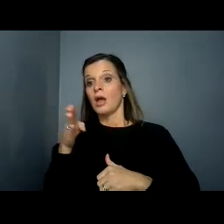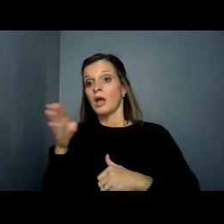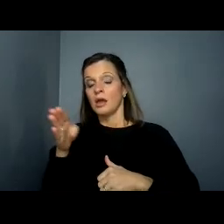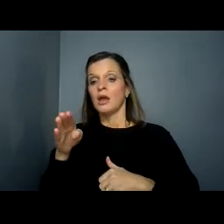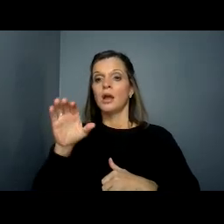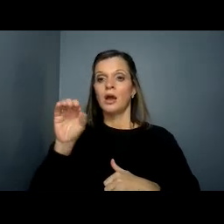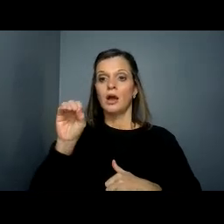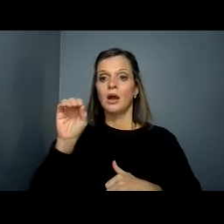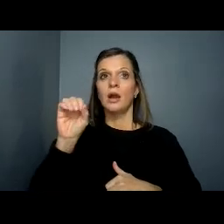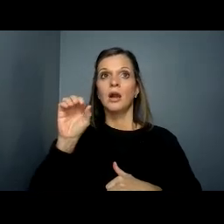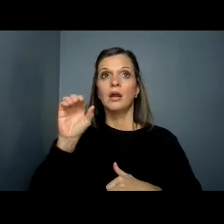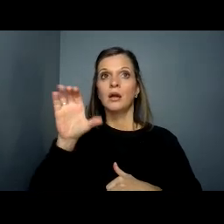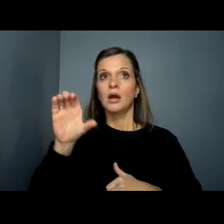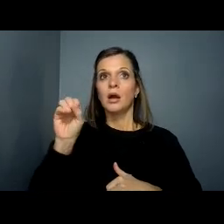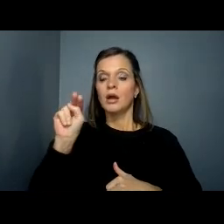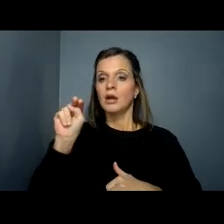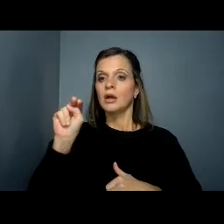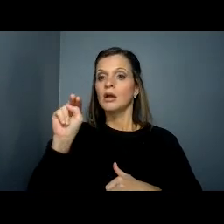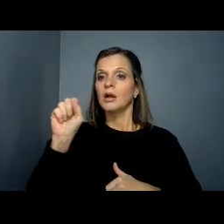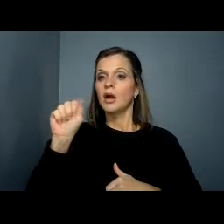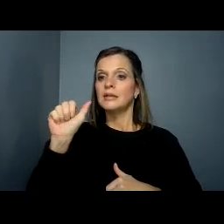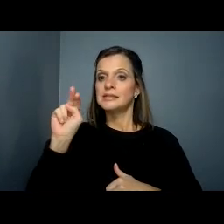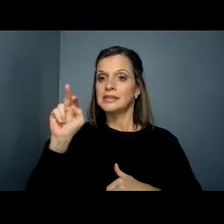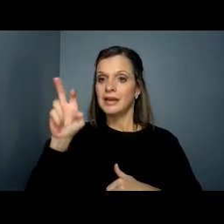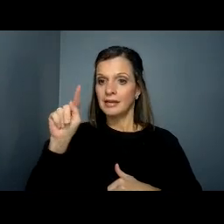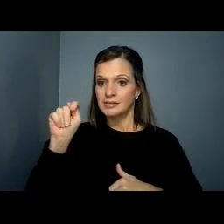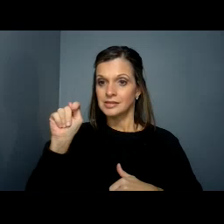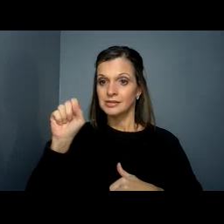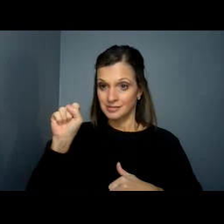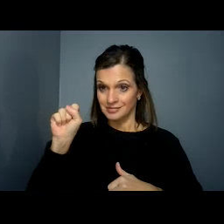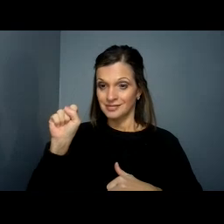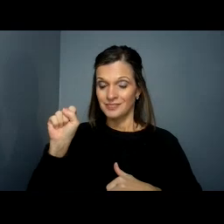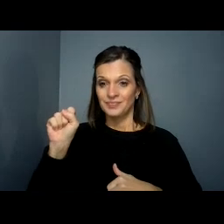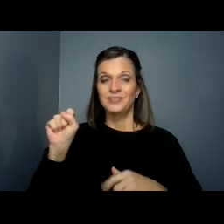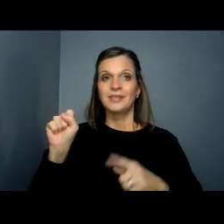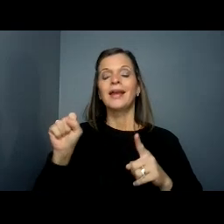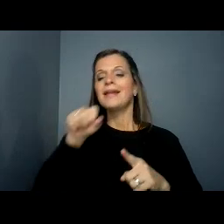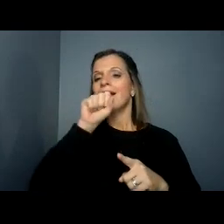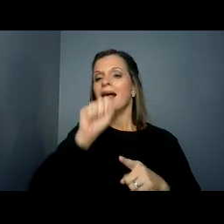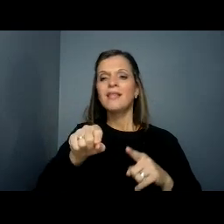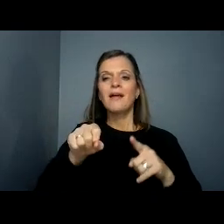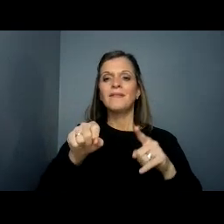And this this is. I love this saying, but vowels give words power.